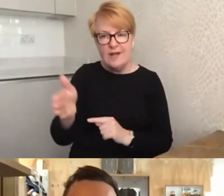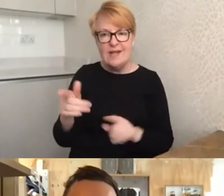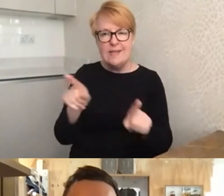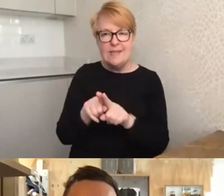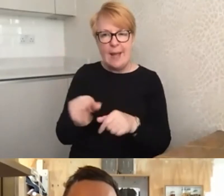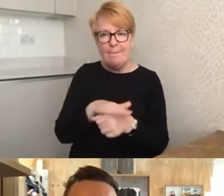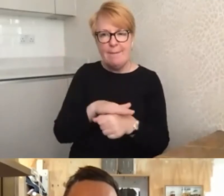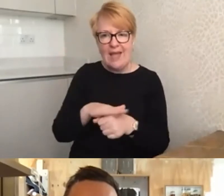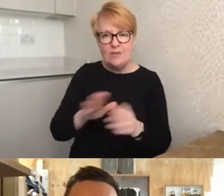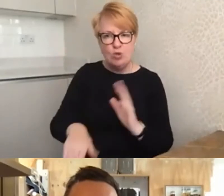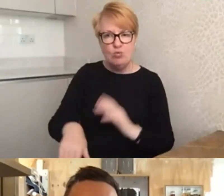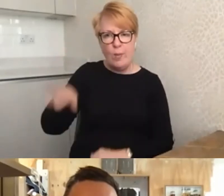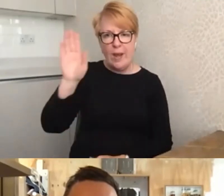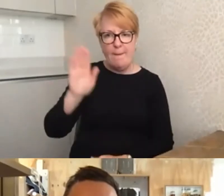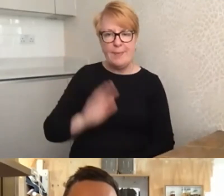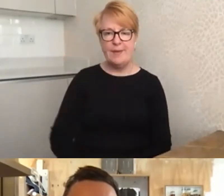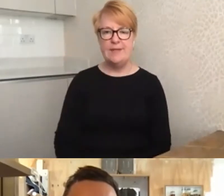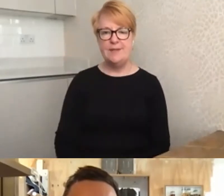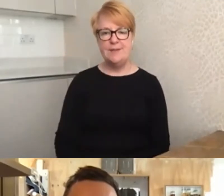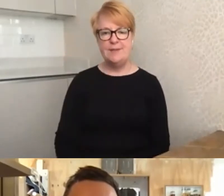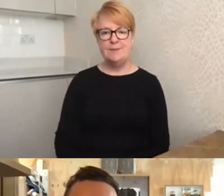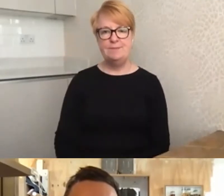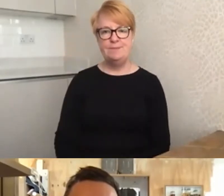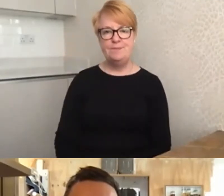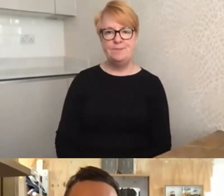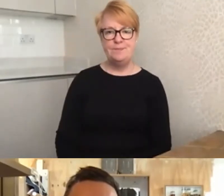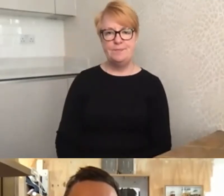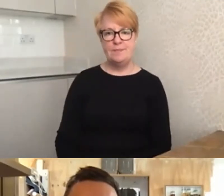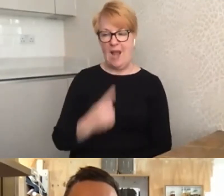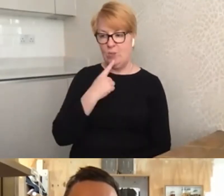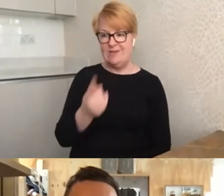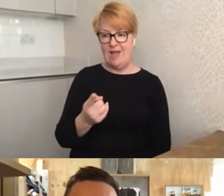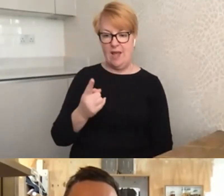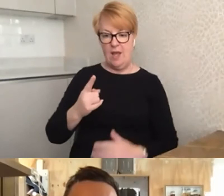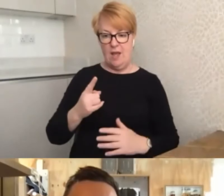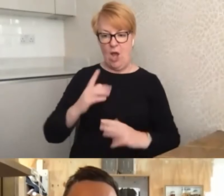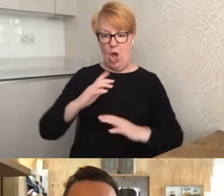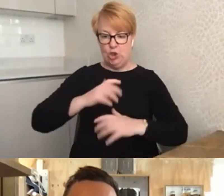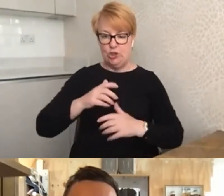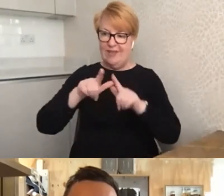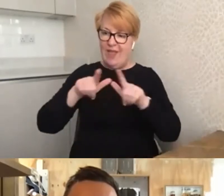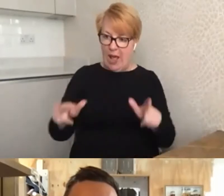I would say through adjusting the language is recognising